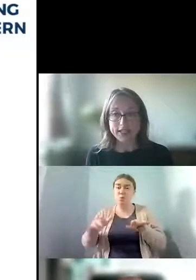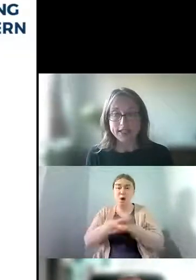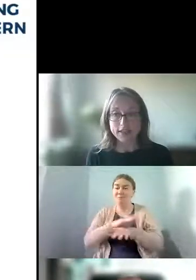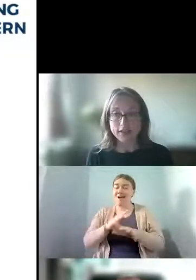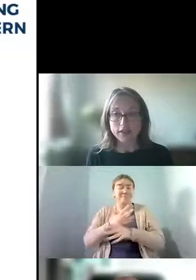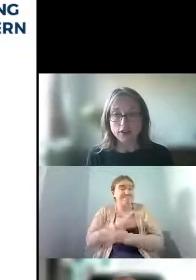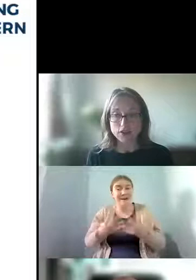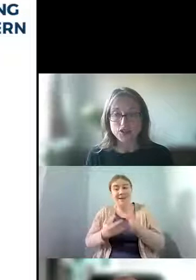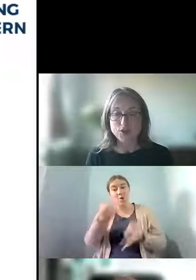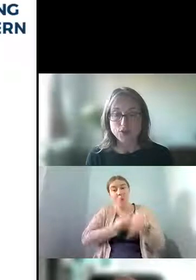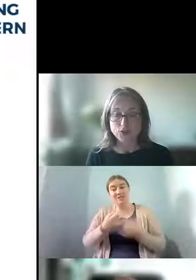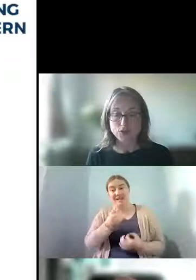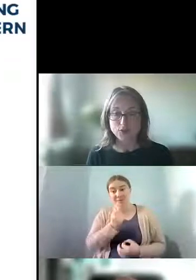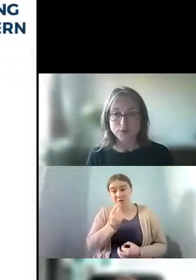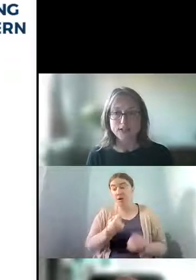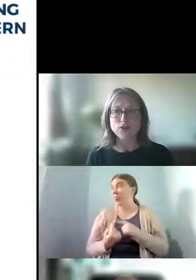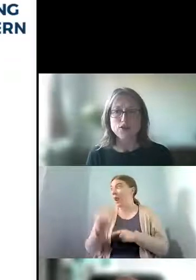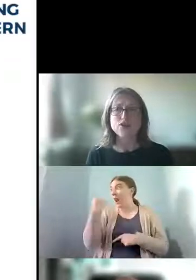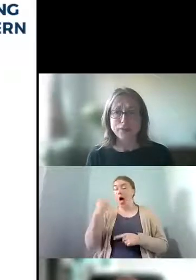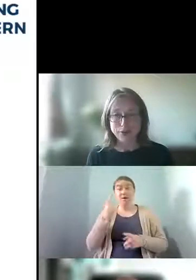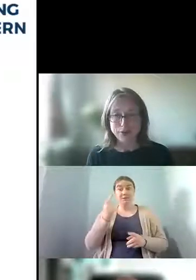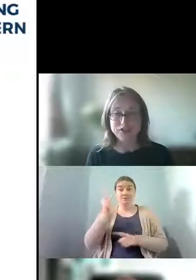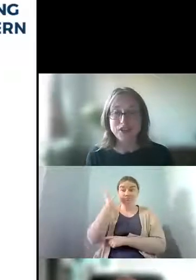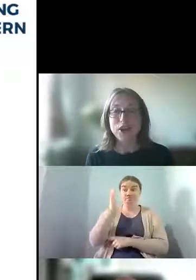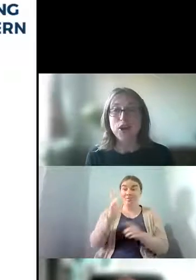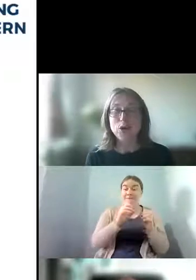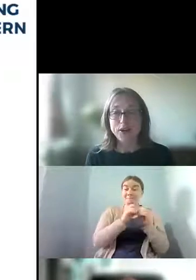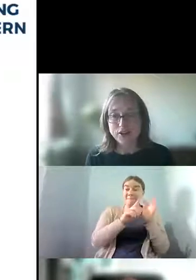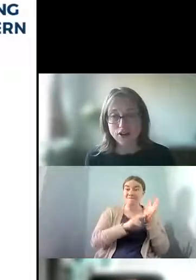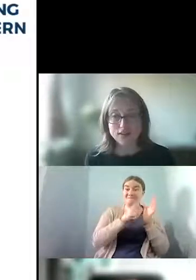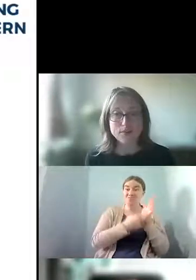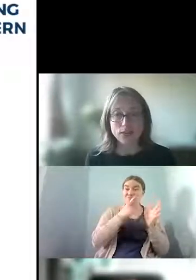uh the last fish pass talk we did we've got so many questions we couldn't answer them all in the